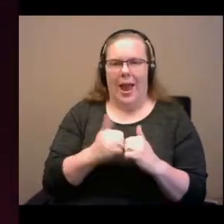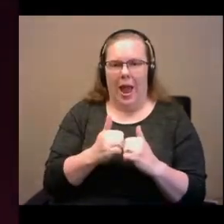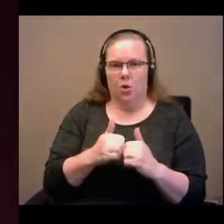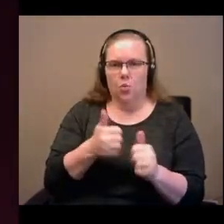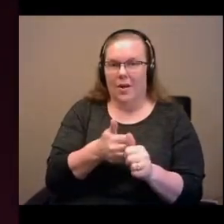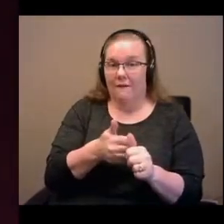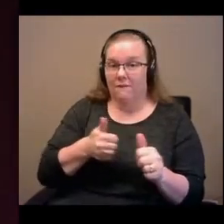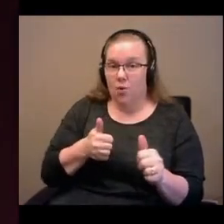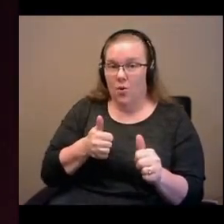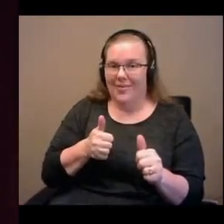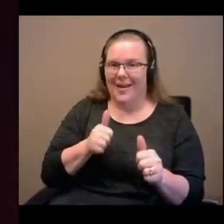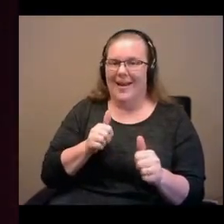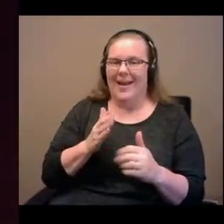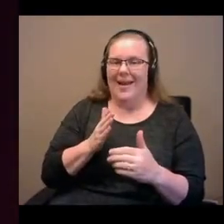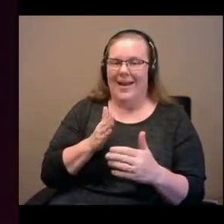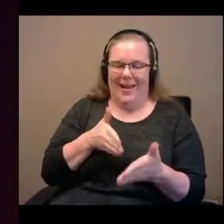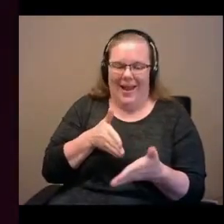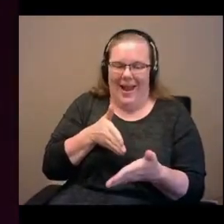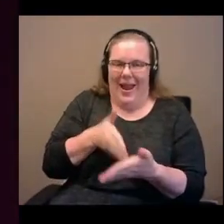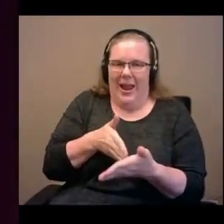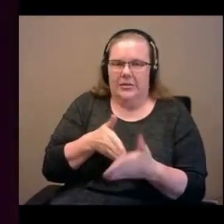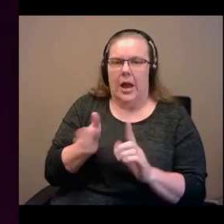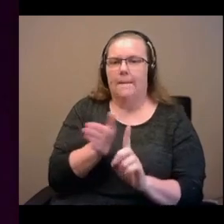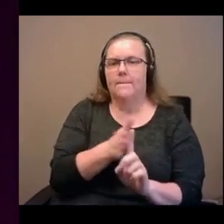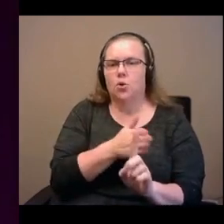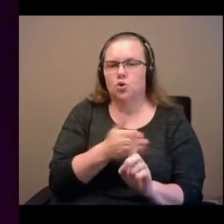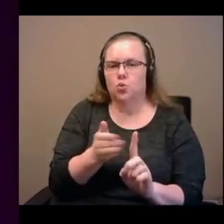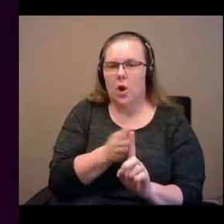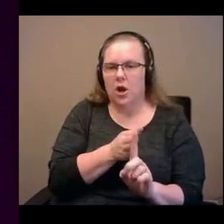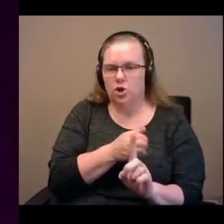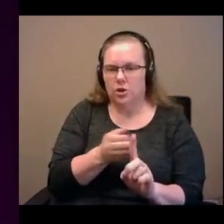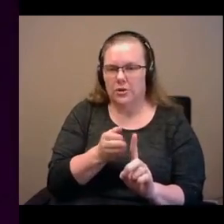get people to buy into something and get them to change and get them to move forward in a